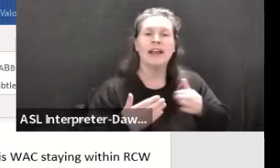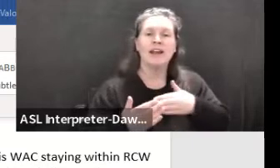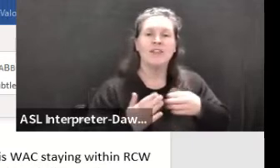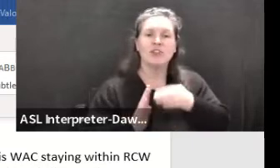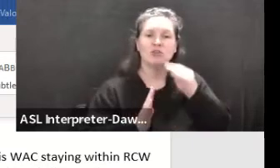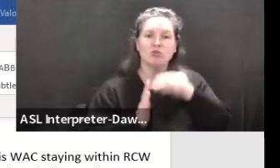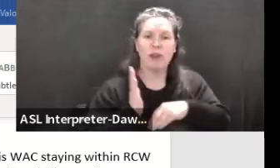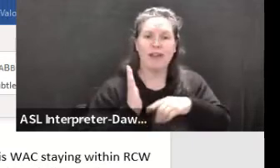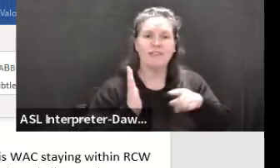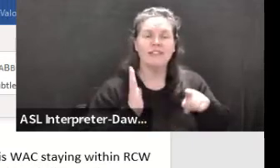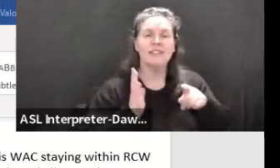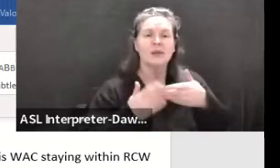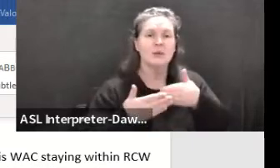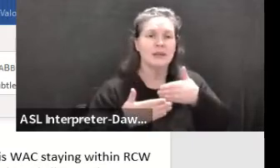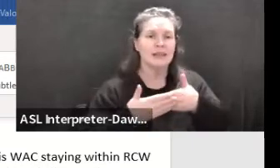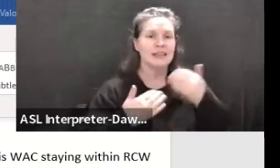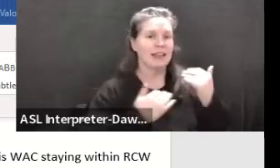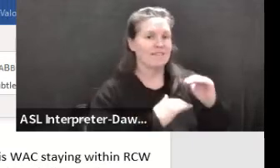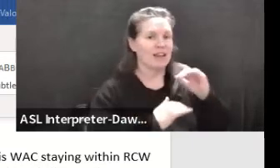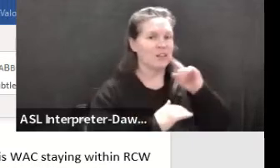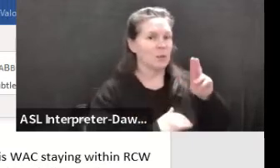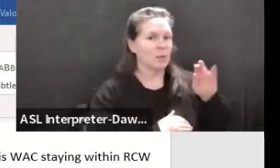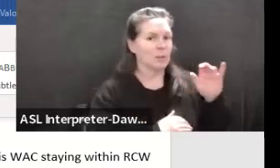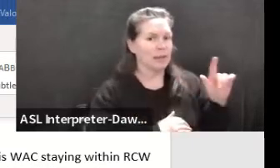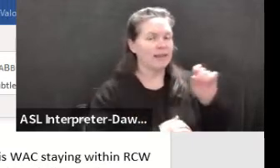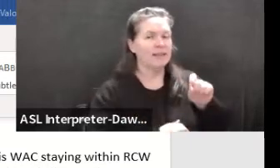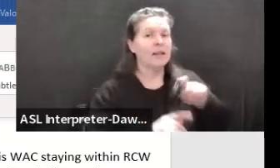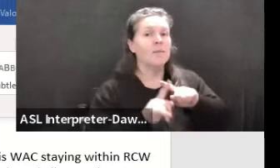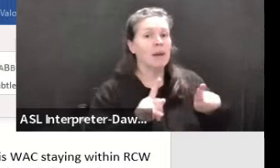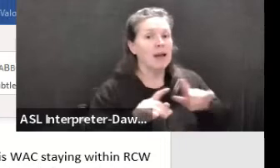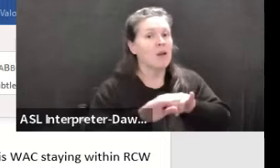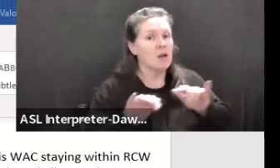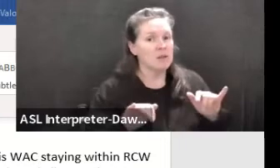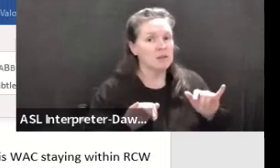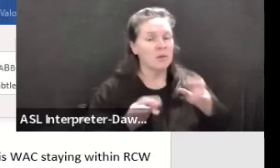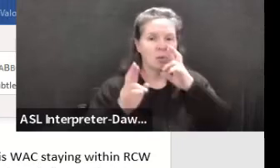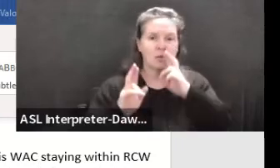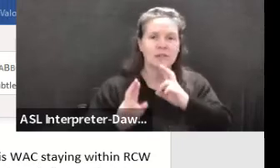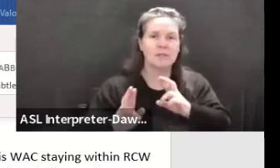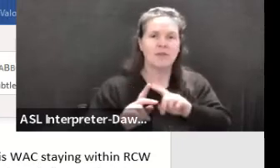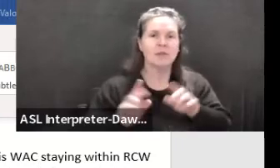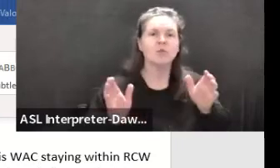is within the confines of the bill, but also, is respectful to small practitioners.